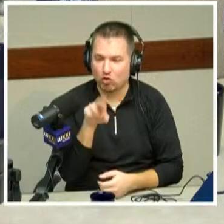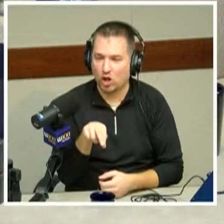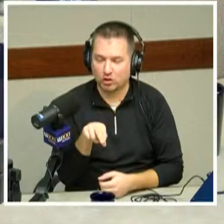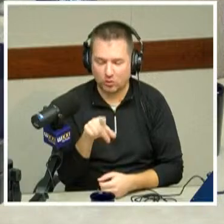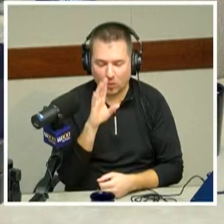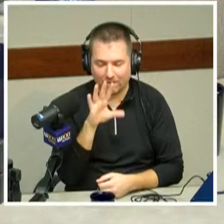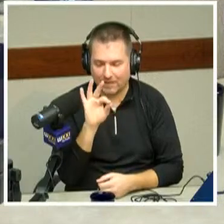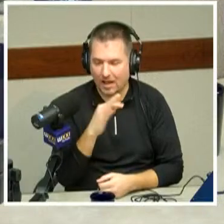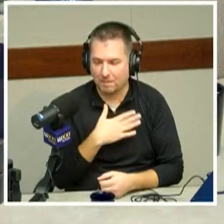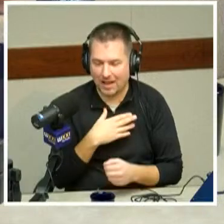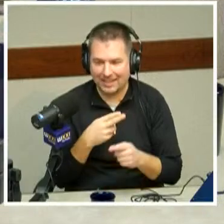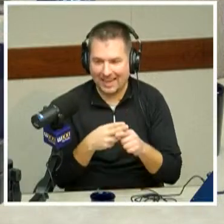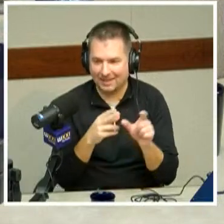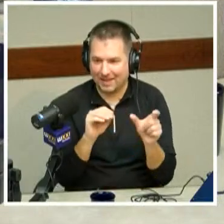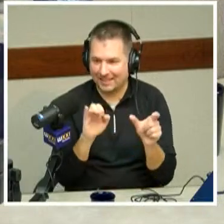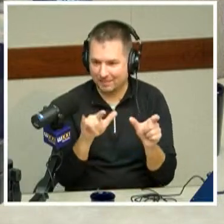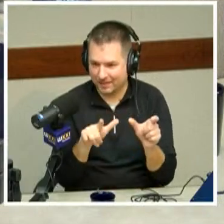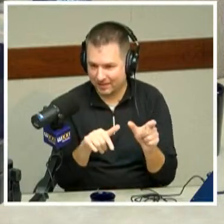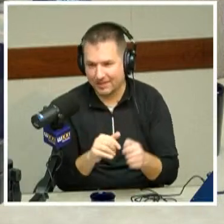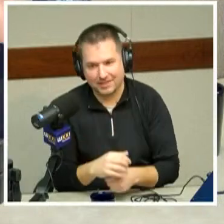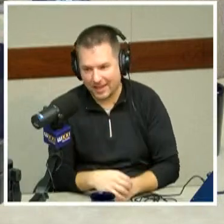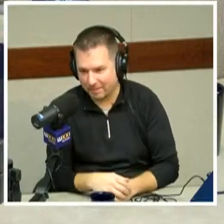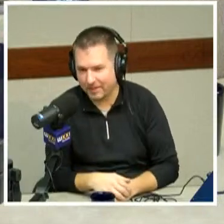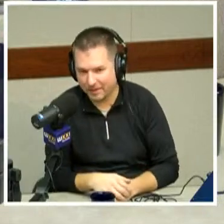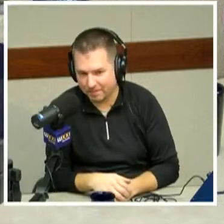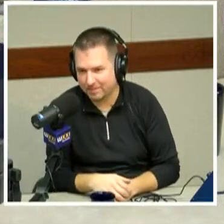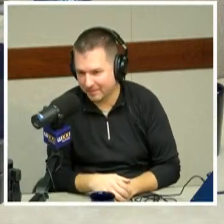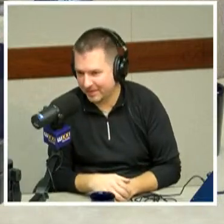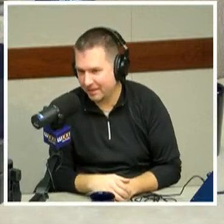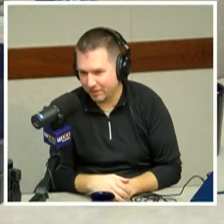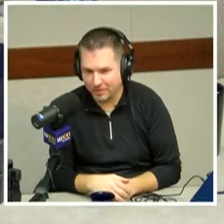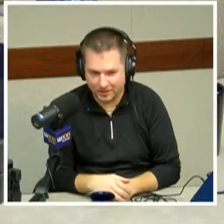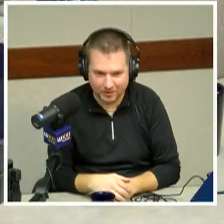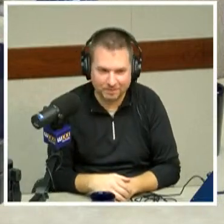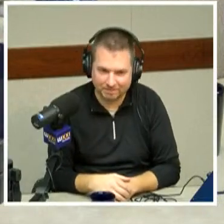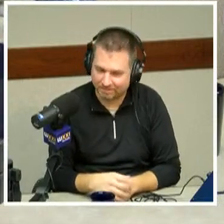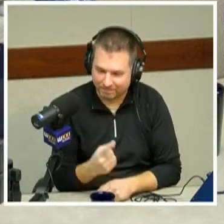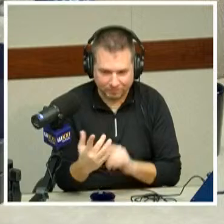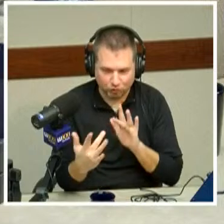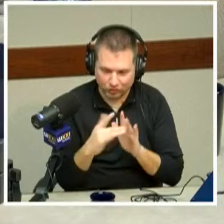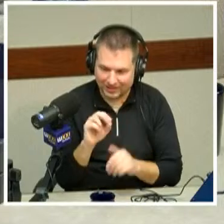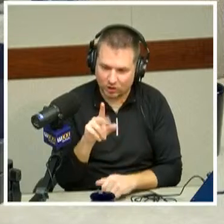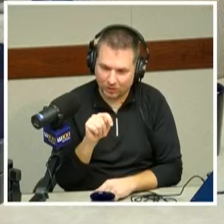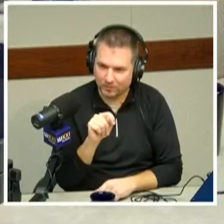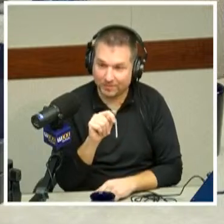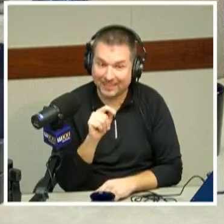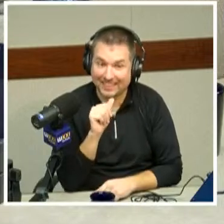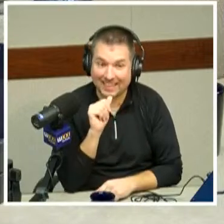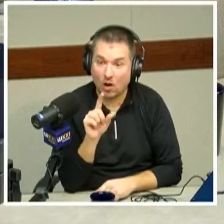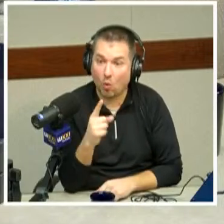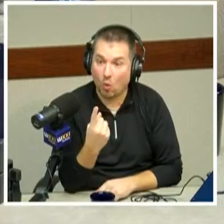find my email address our web website and yeah reach out I mean it's not only for the study it's